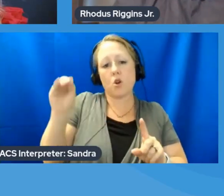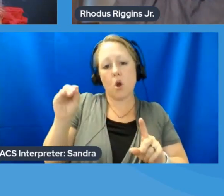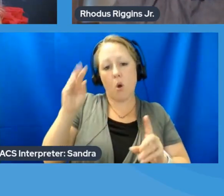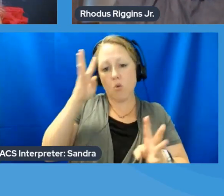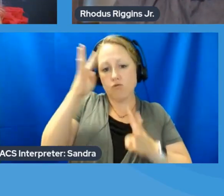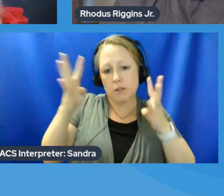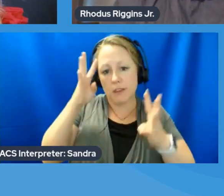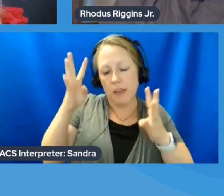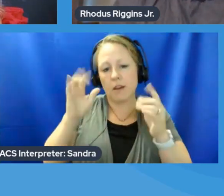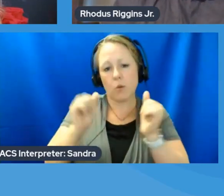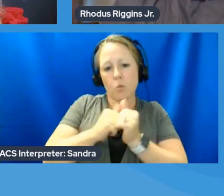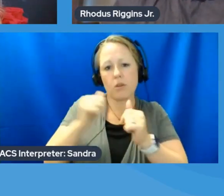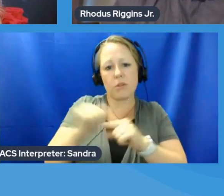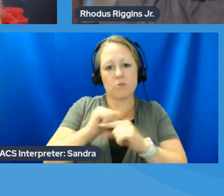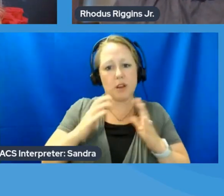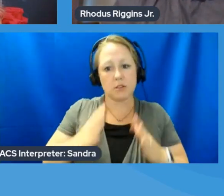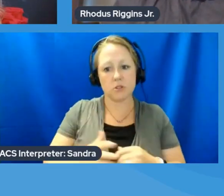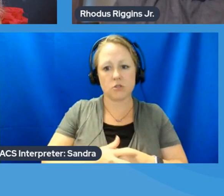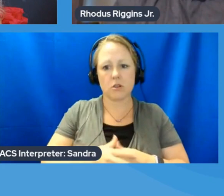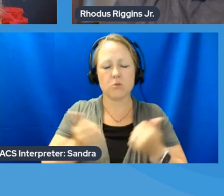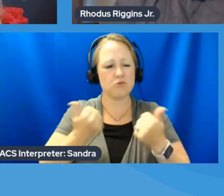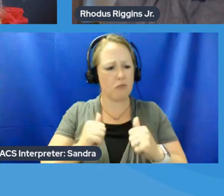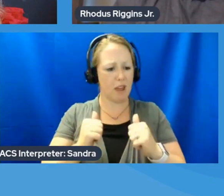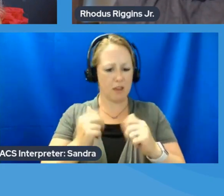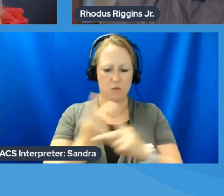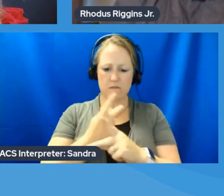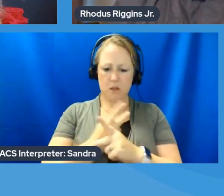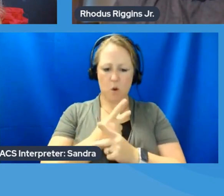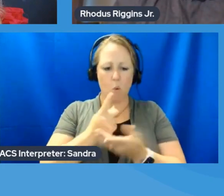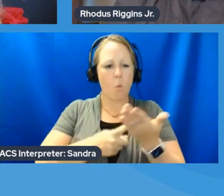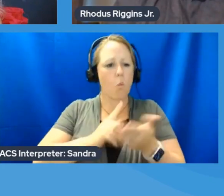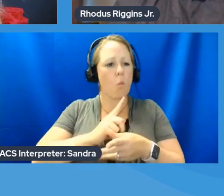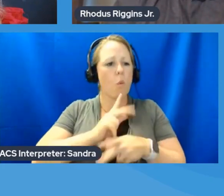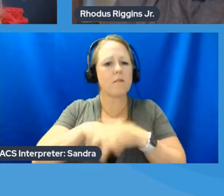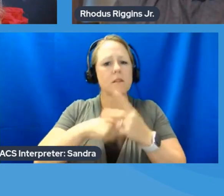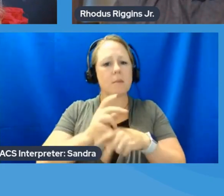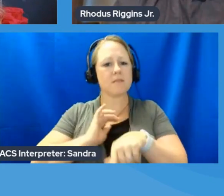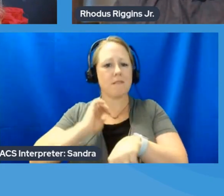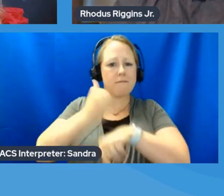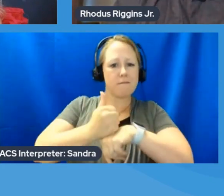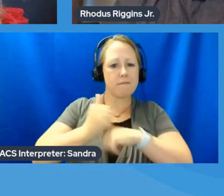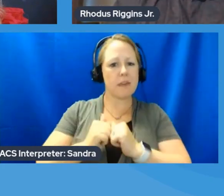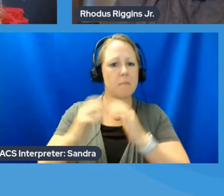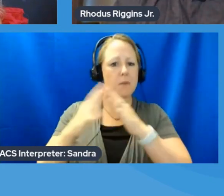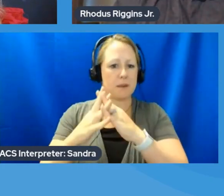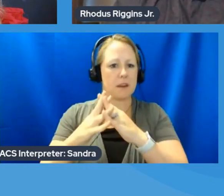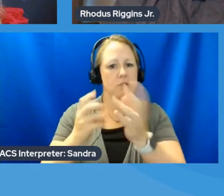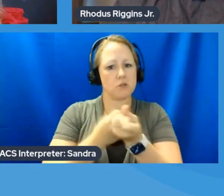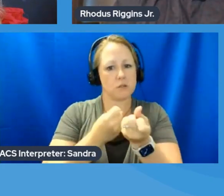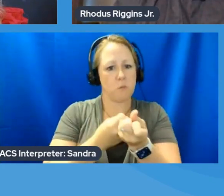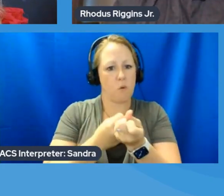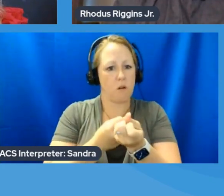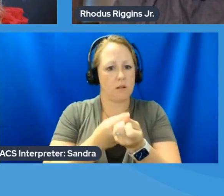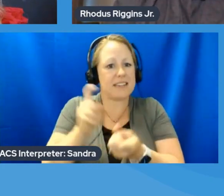what kinds of implementation supports are needed for them. And then to also work together with them